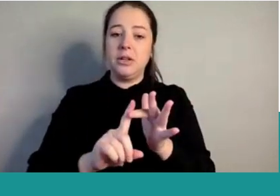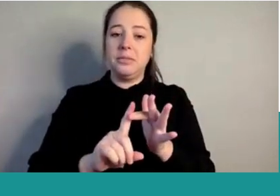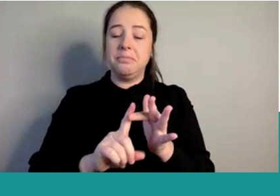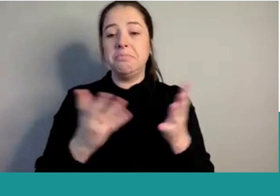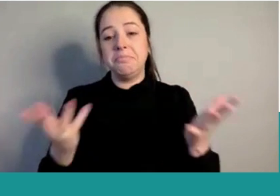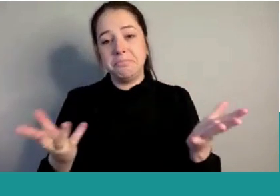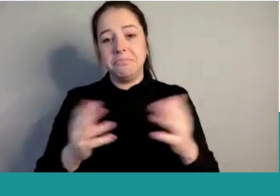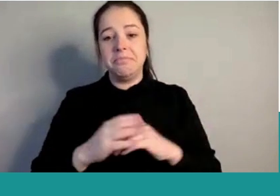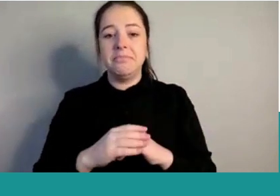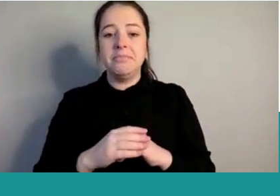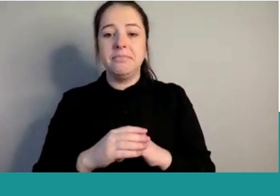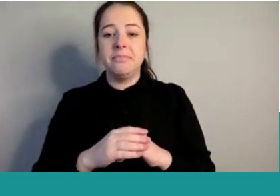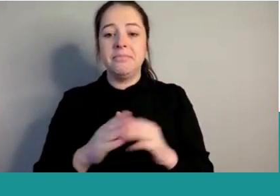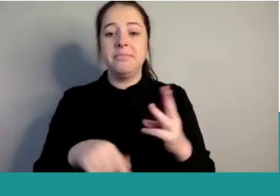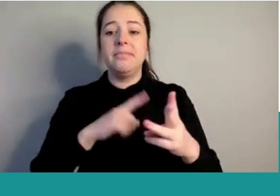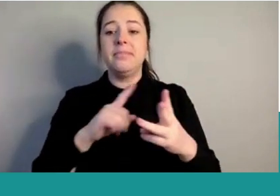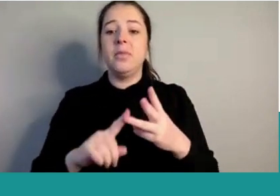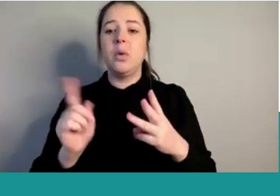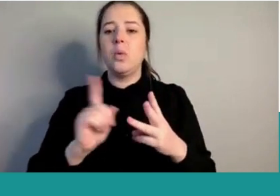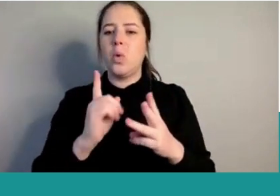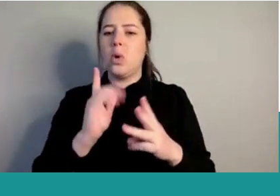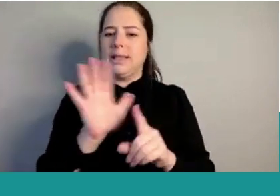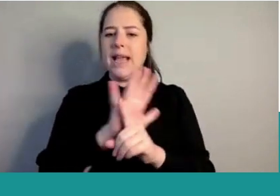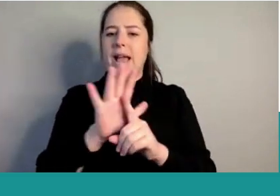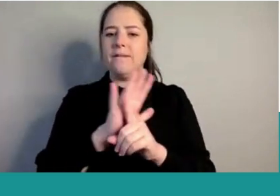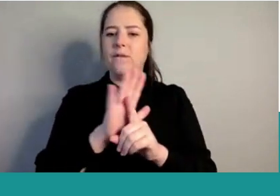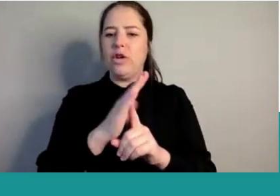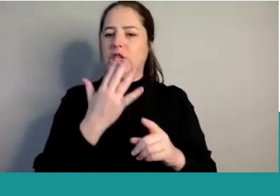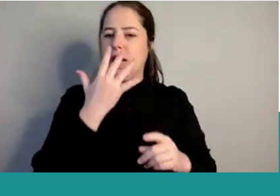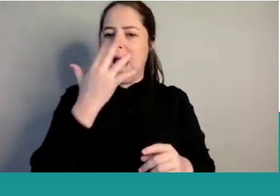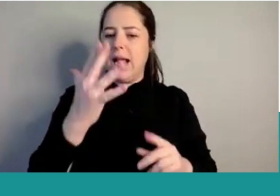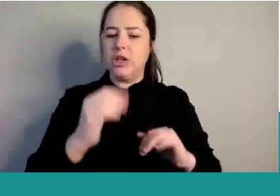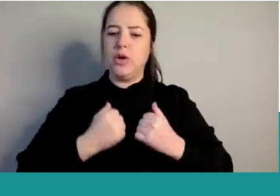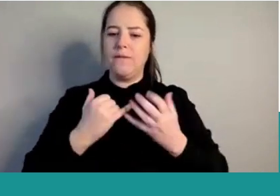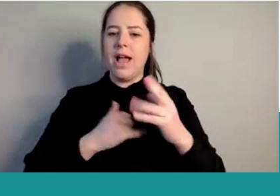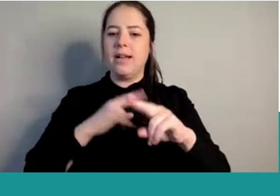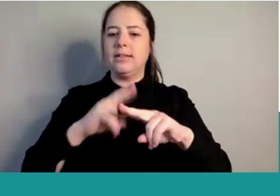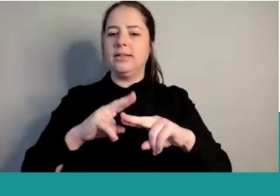What do you think is the average age of an Australian public servant in South Australia?